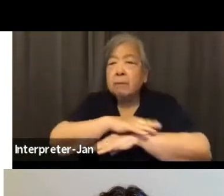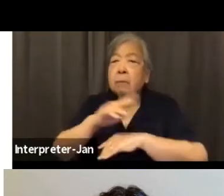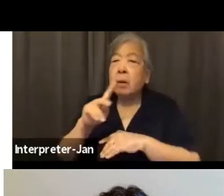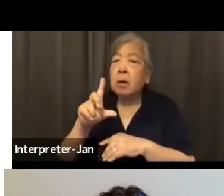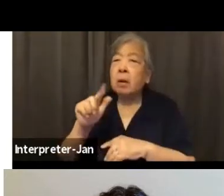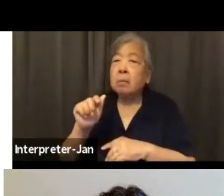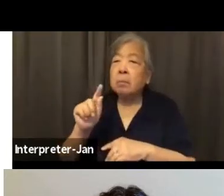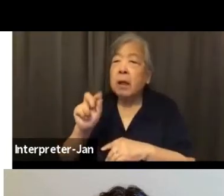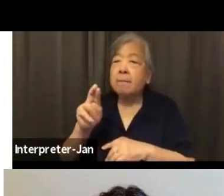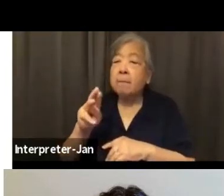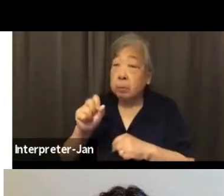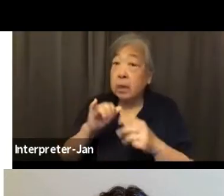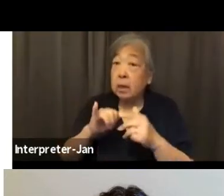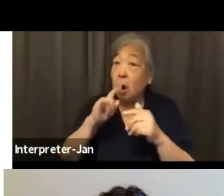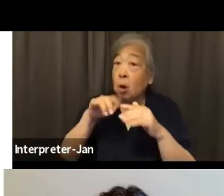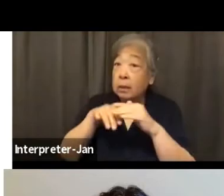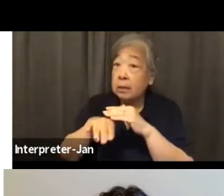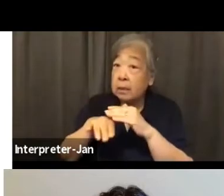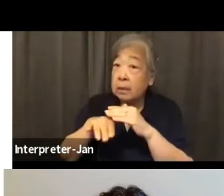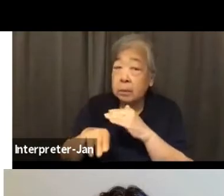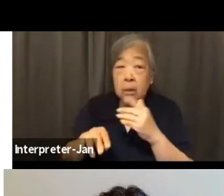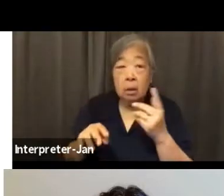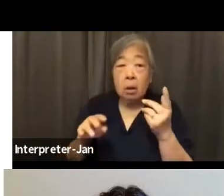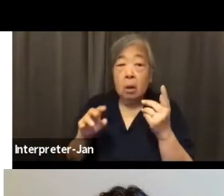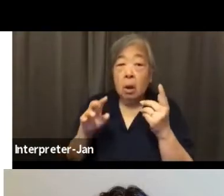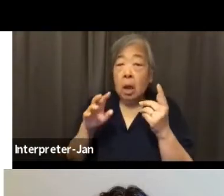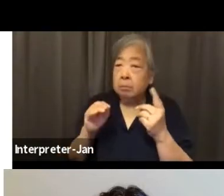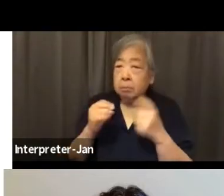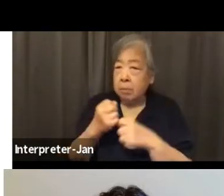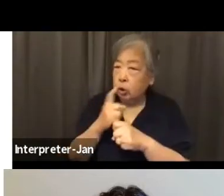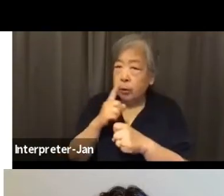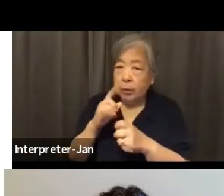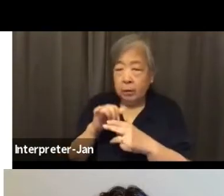work or not be affected by legal restrictions in some of the host countries.